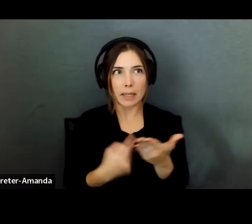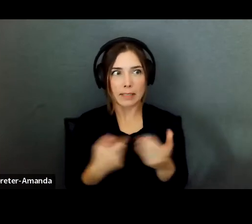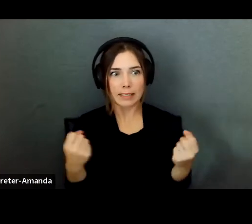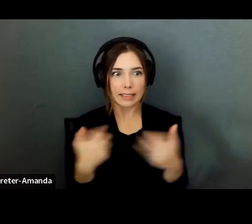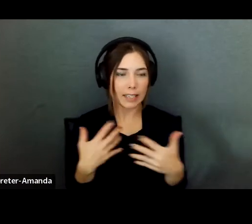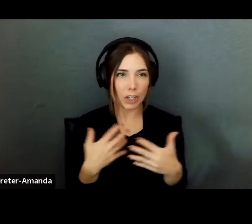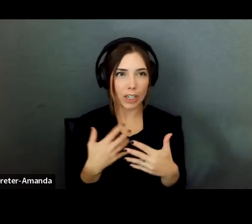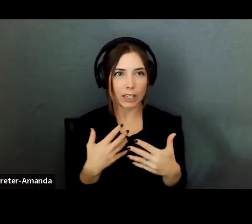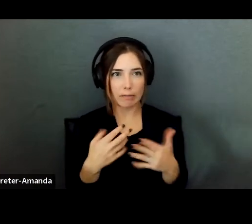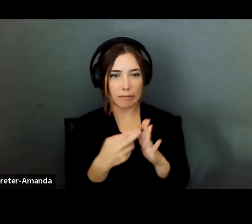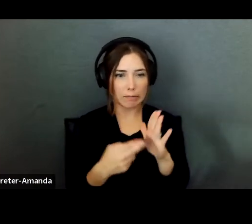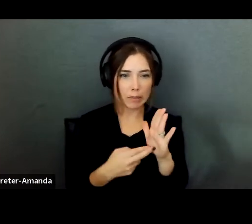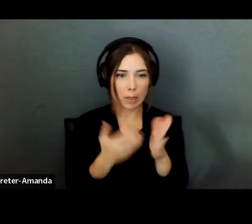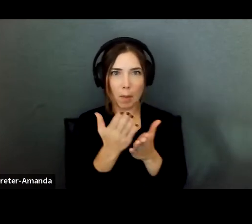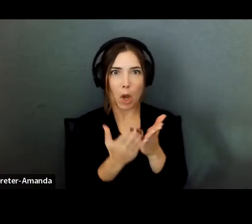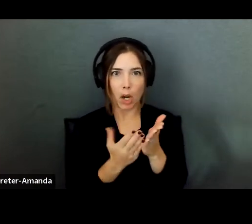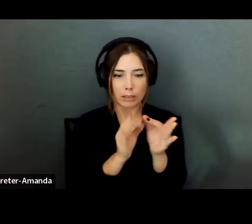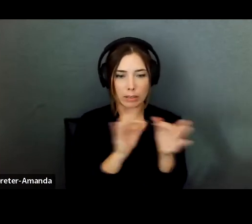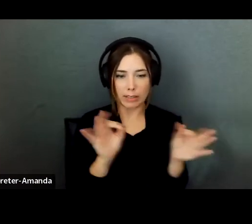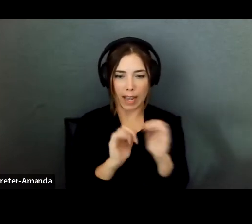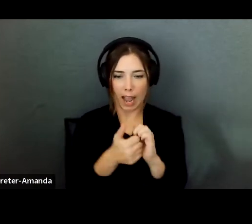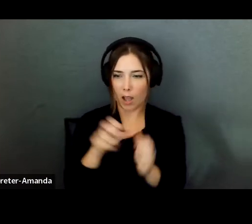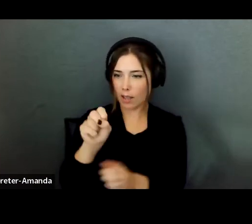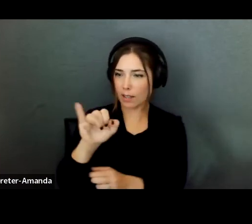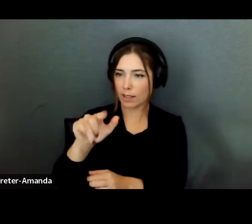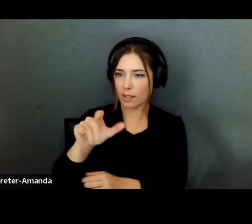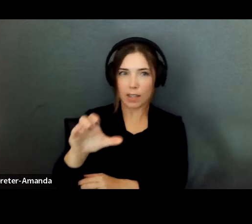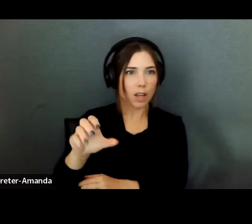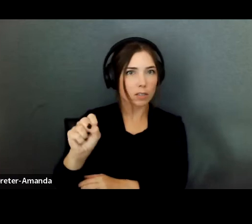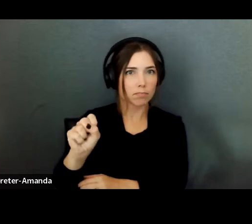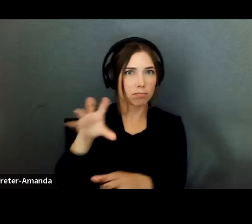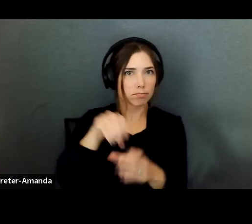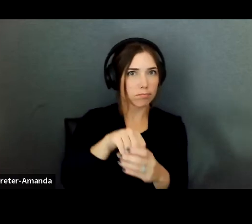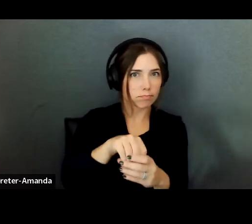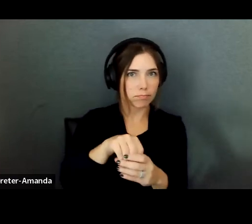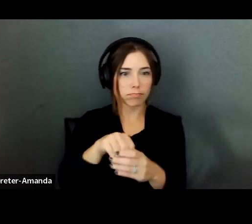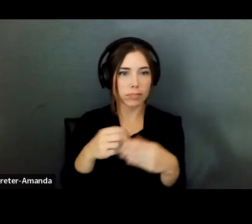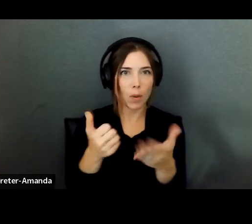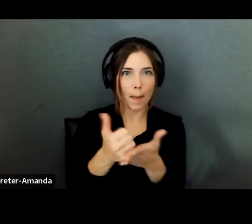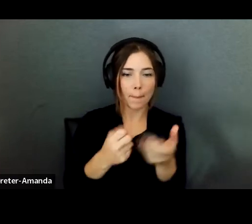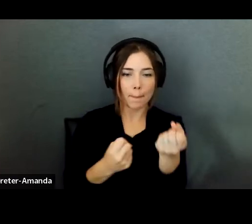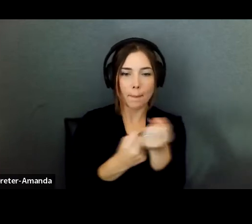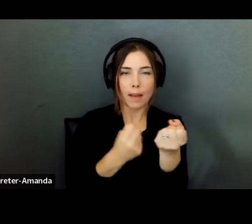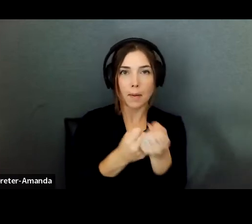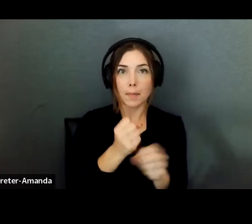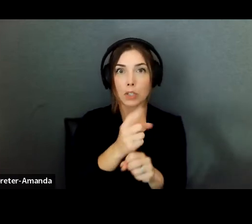SILCK play as role or can play a role in advocating to ensure compliance in our peers' rights